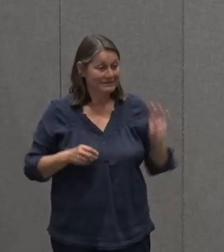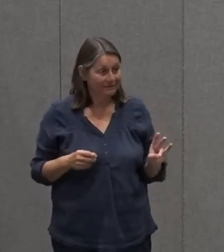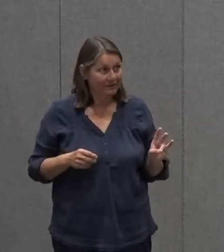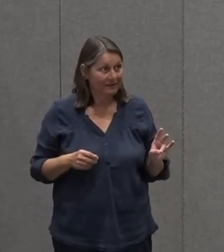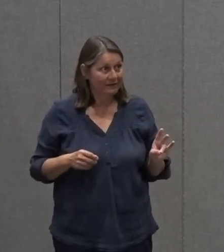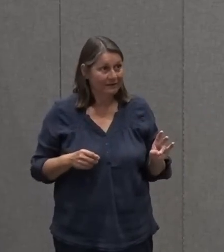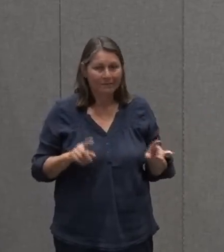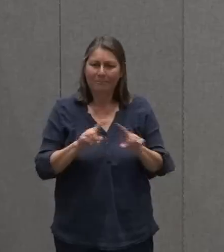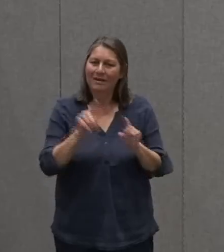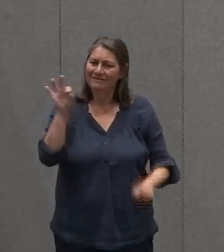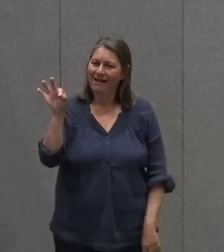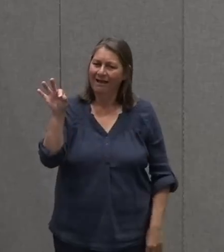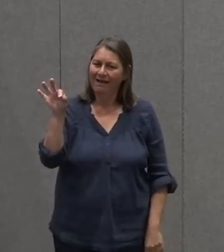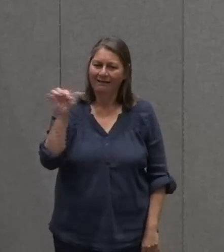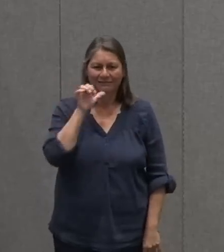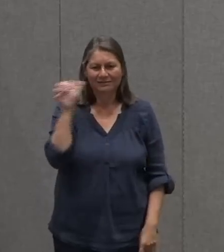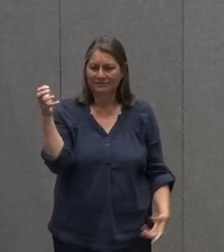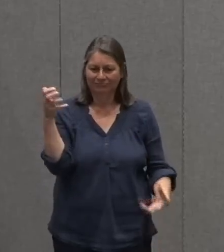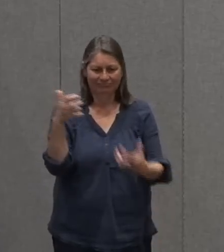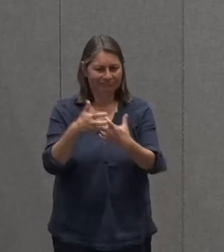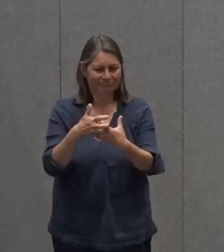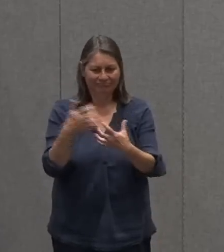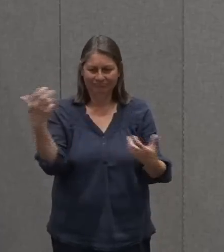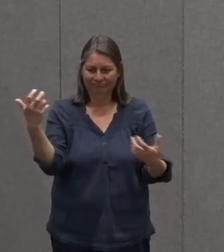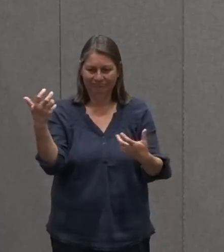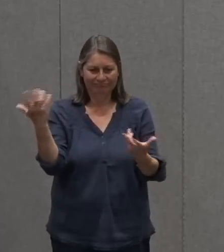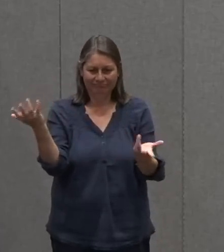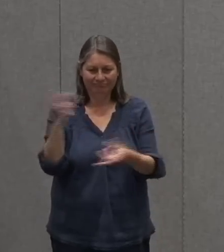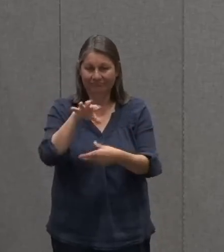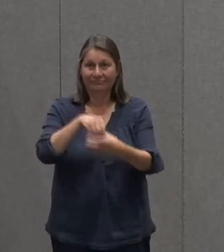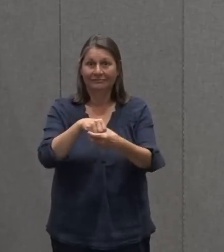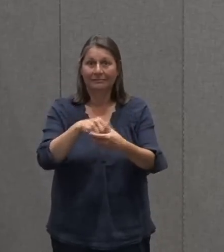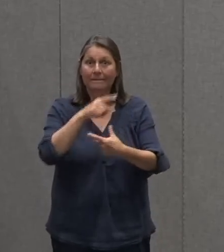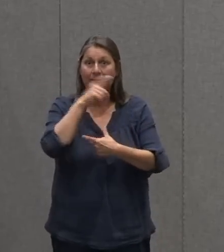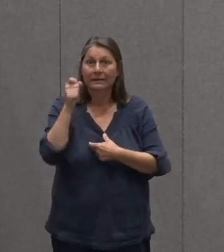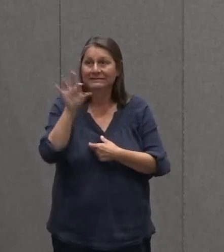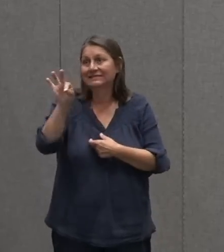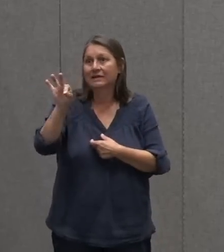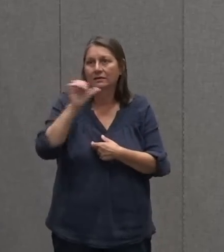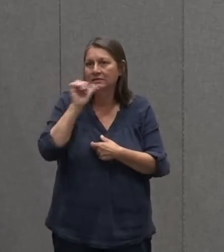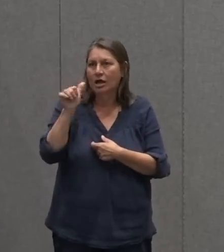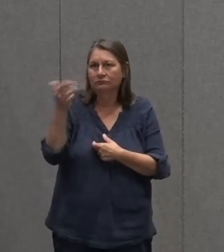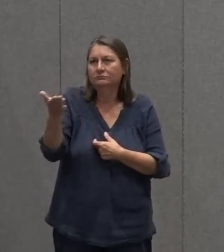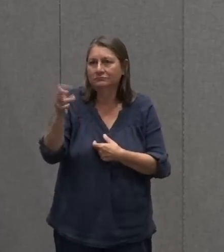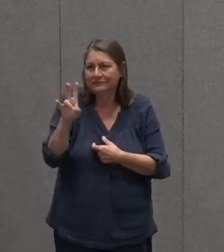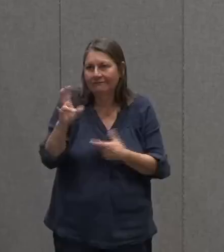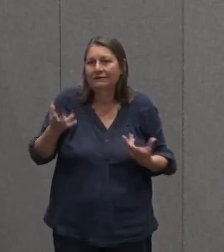but nine wouldn't belong to me because it's not a seven. It doesn't add to the seven,